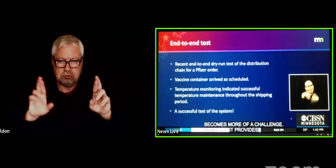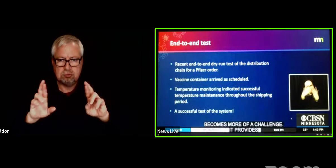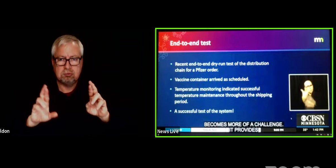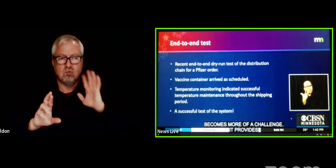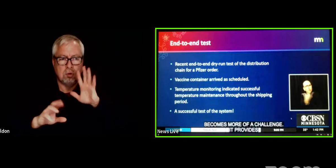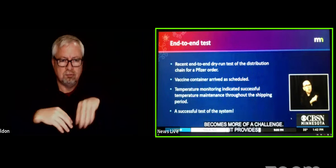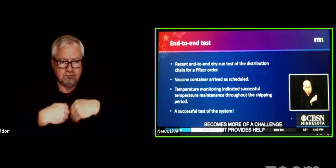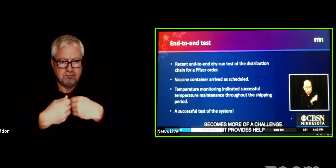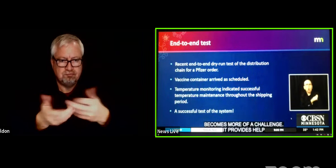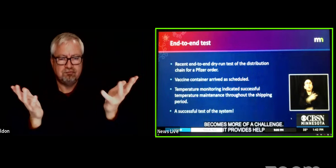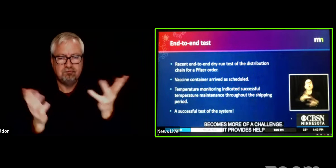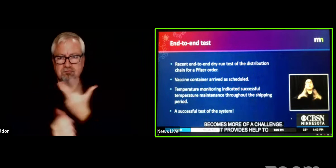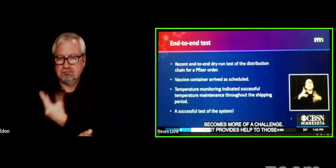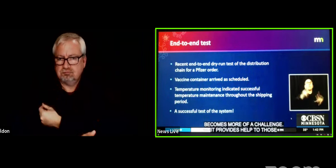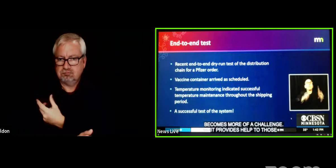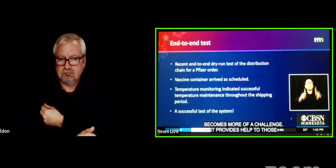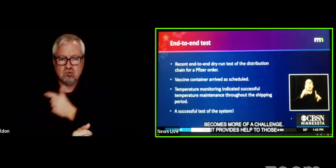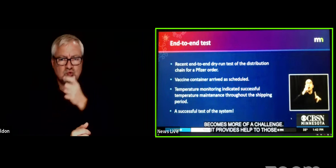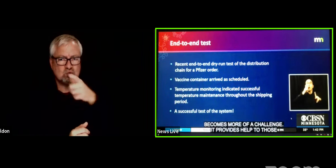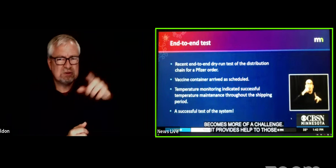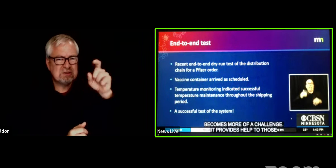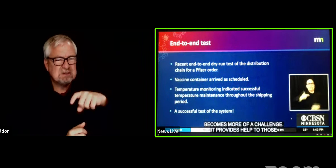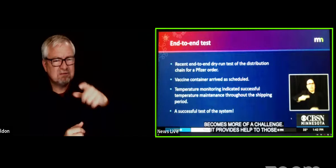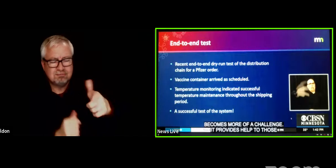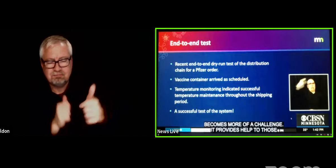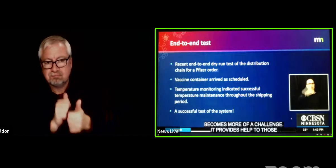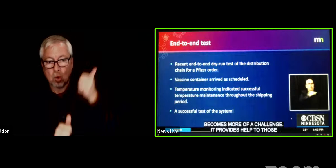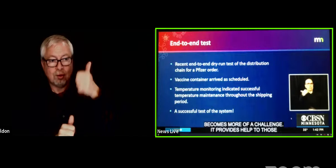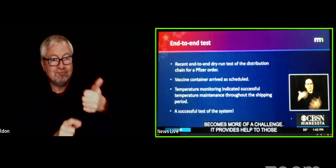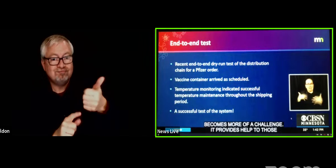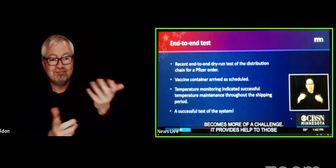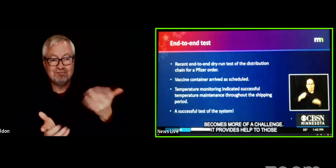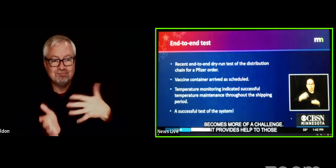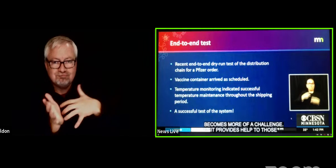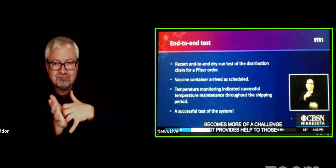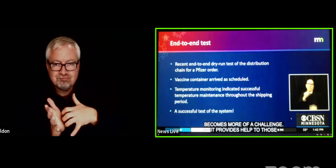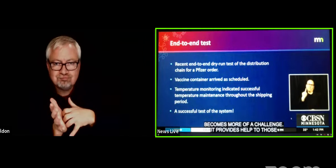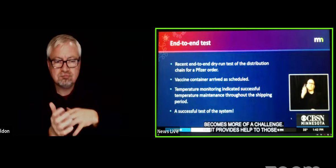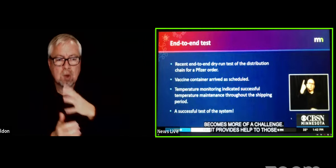WORK. AGAIN, I'M GOING TO CALL OUTS THE WORK THAT